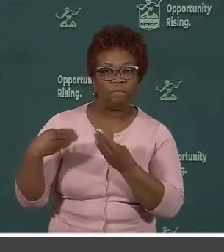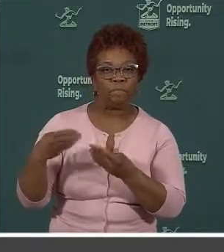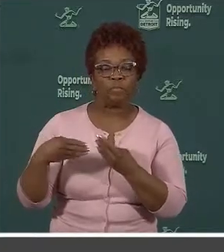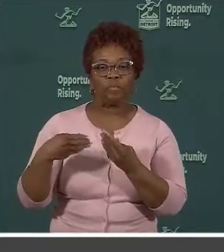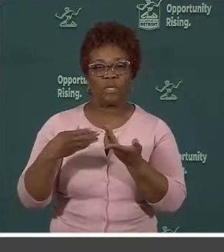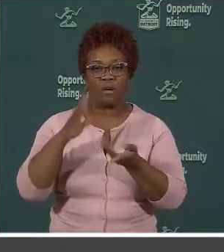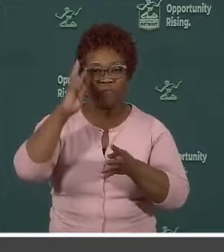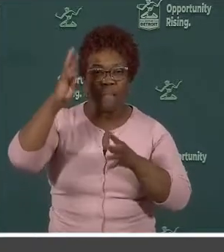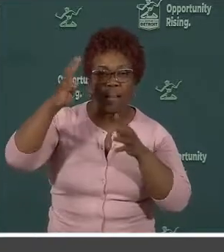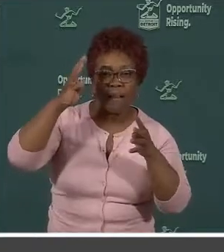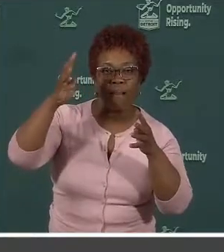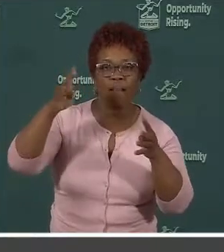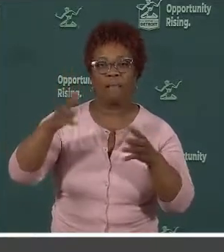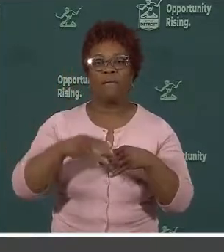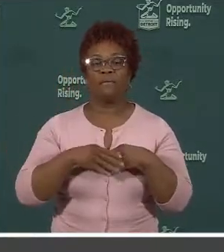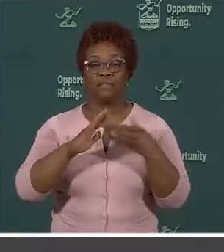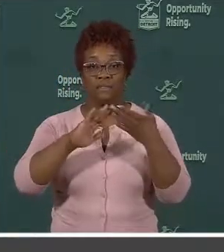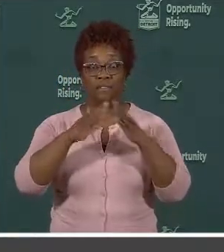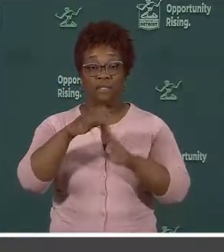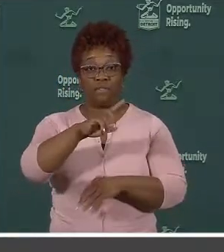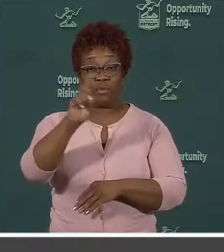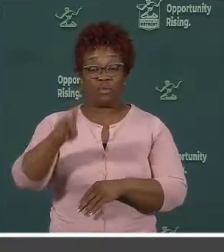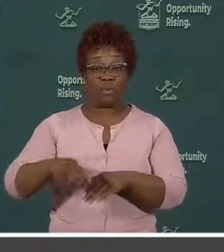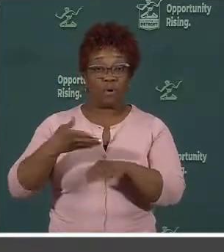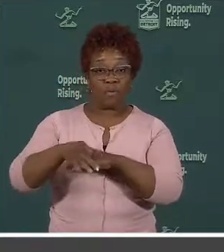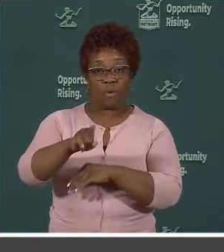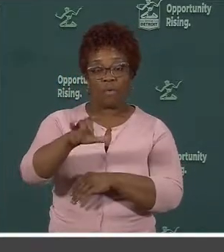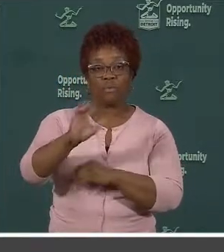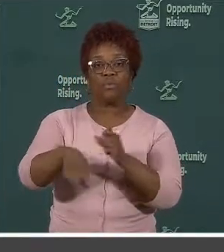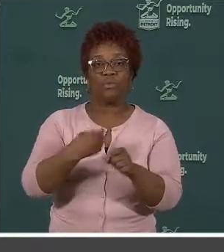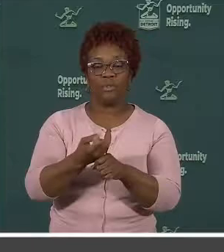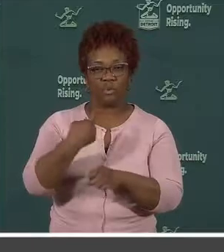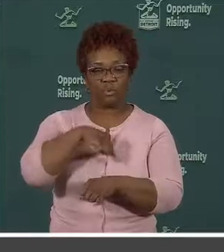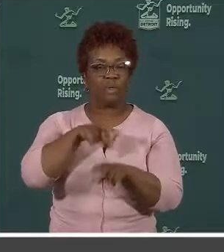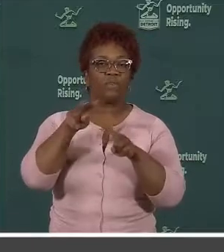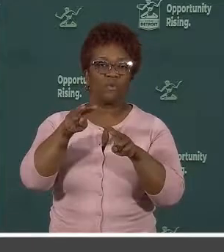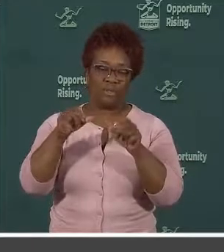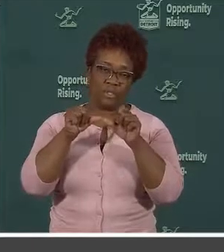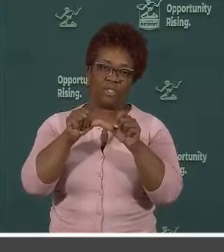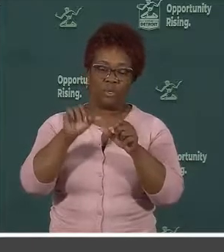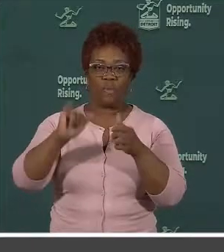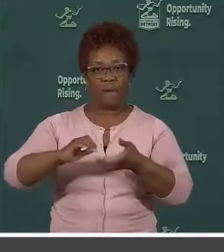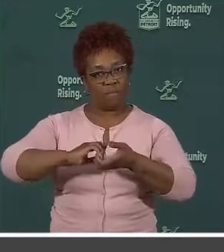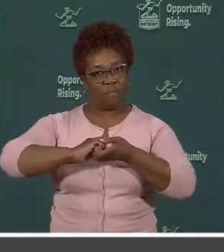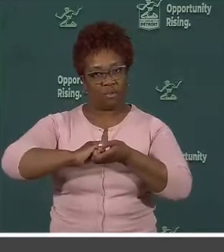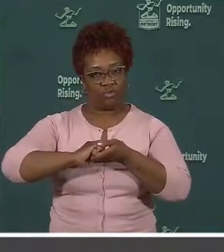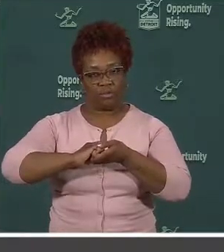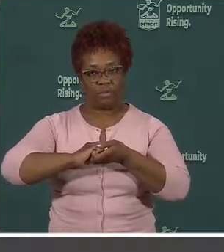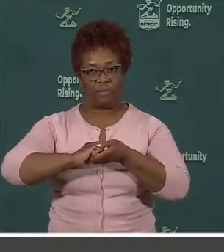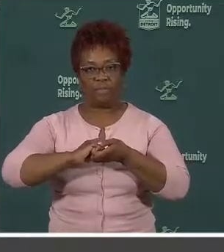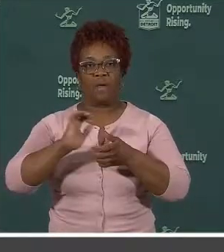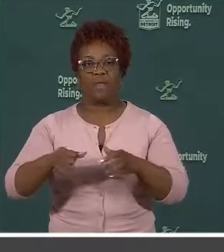OF DETROIT FOR OVER 100 YEARS AND WE LOOK FORWARD TO CONTINUING THAT PARTNERSHIP AND THAT STRONG RELATIONSHIP WITH